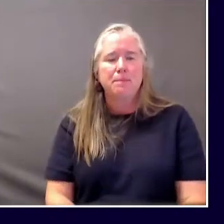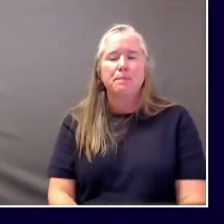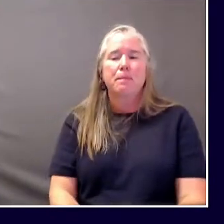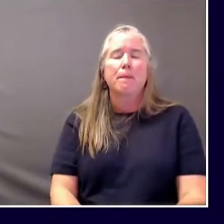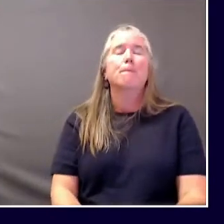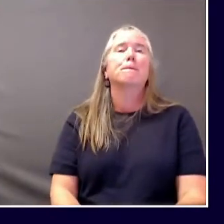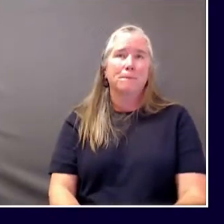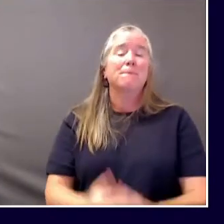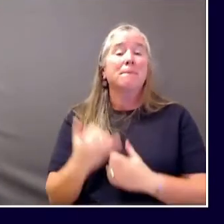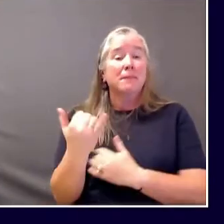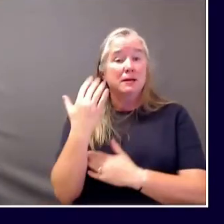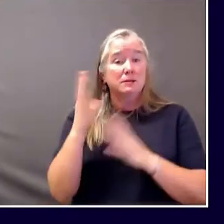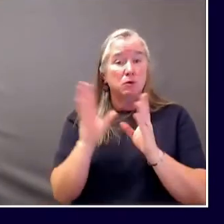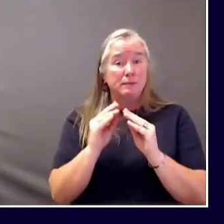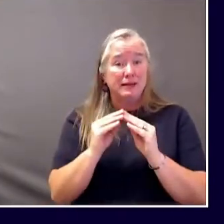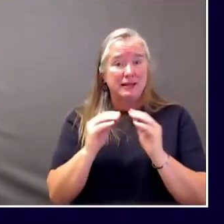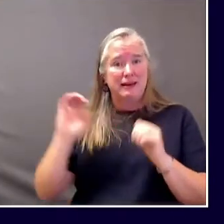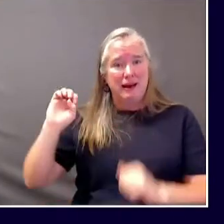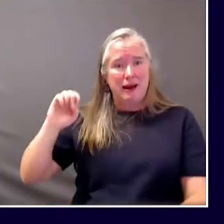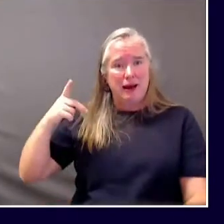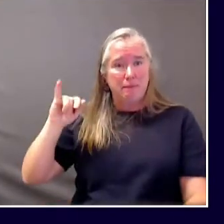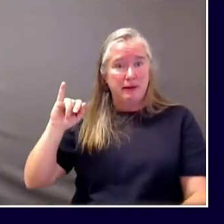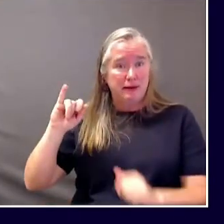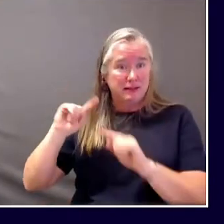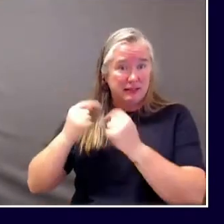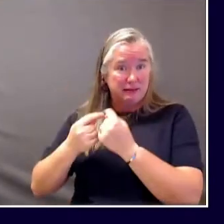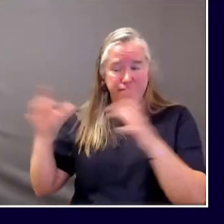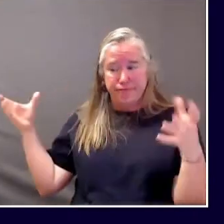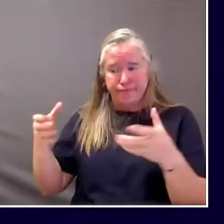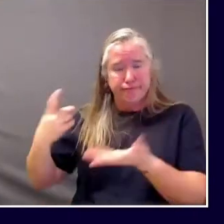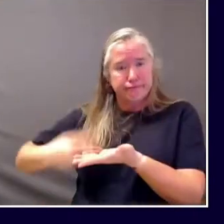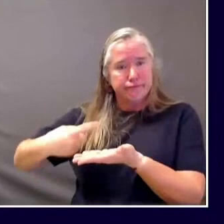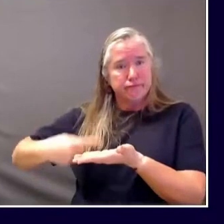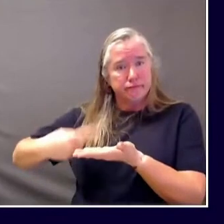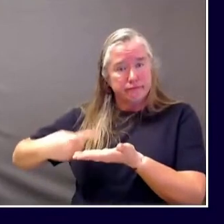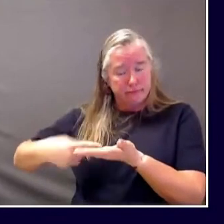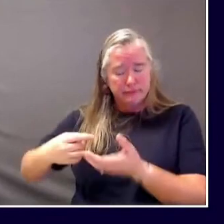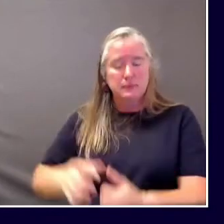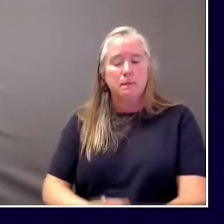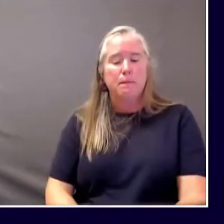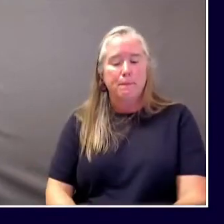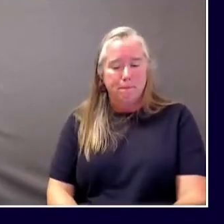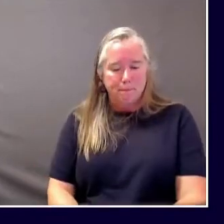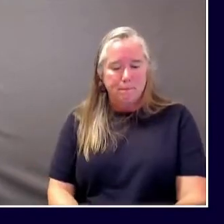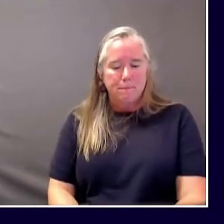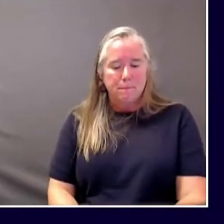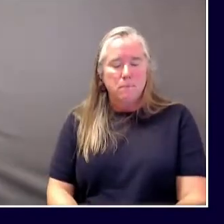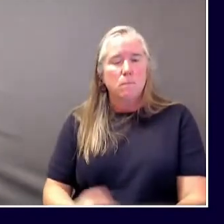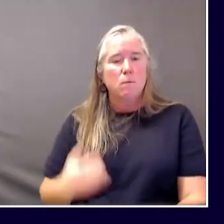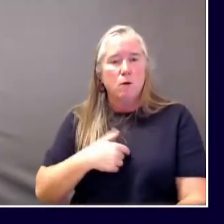about this this morning with the epidemiology team